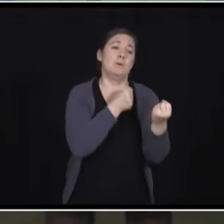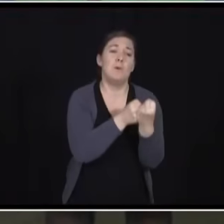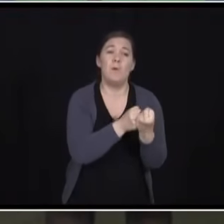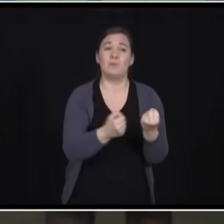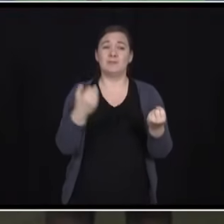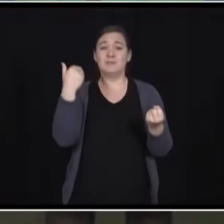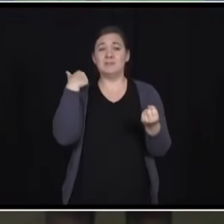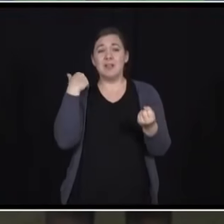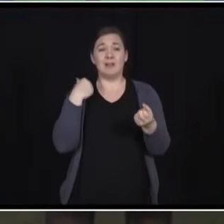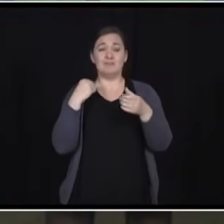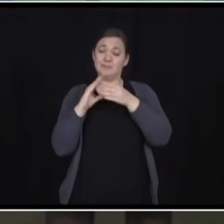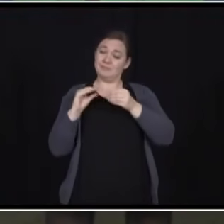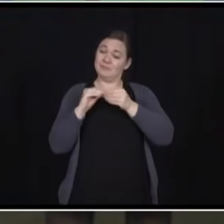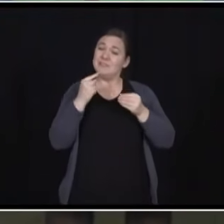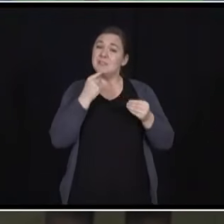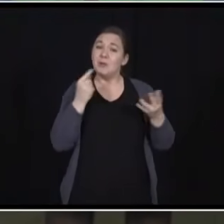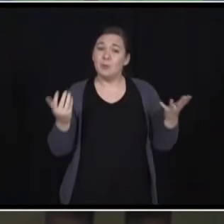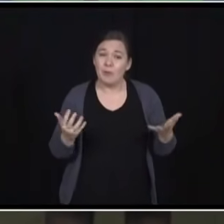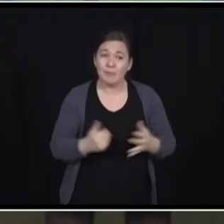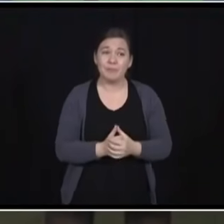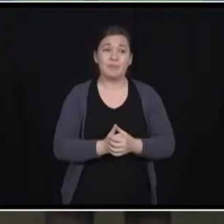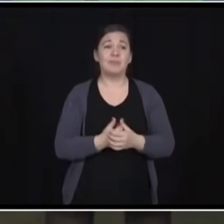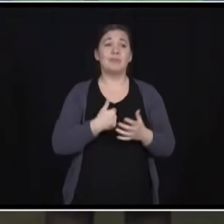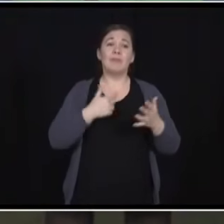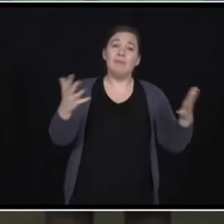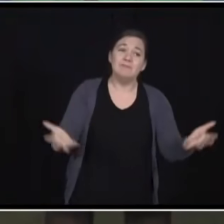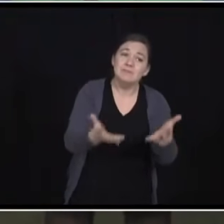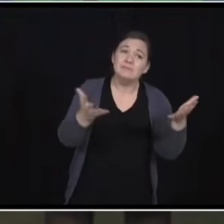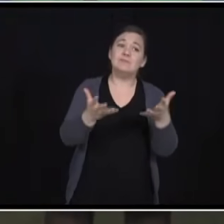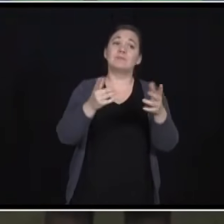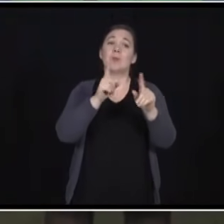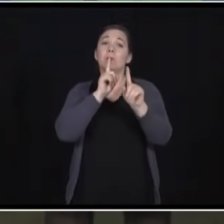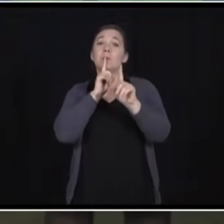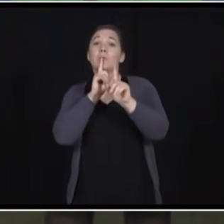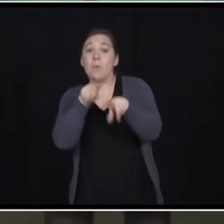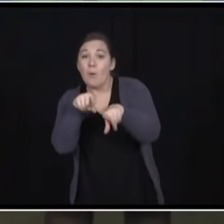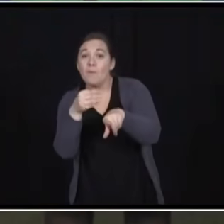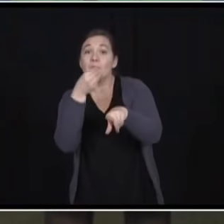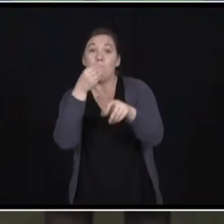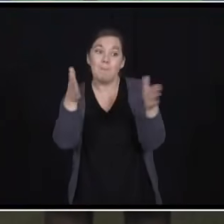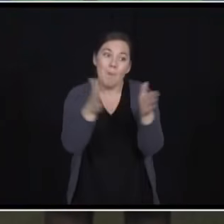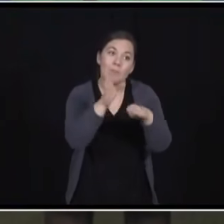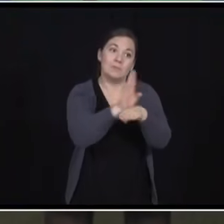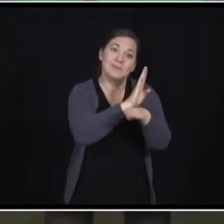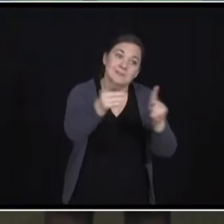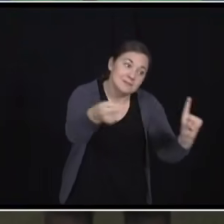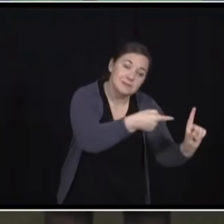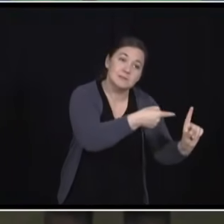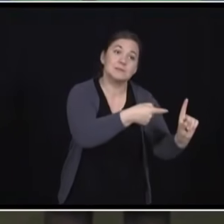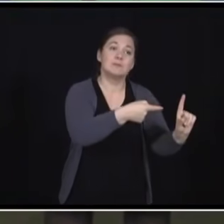But I have been doing every thing we can to protect and support the small businesses out there, that is why I said the other day,